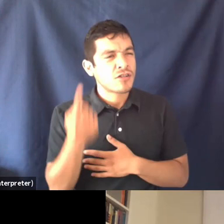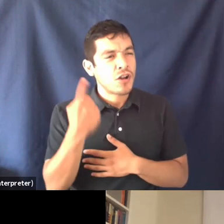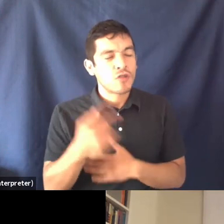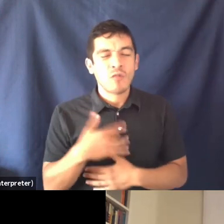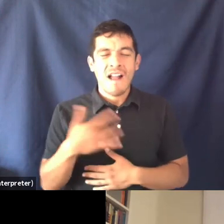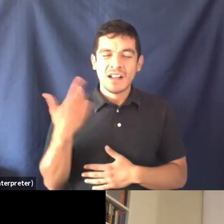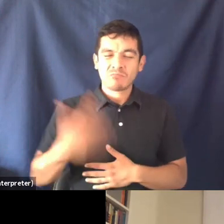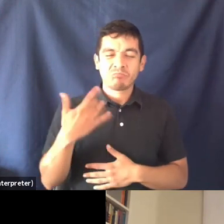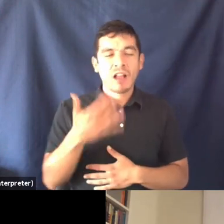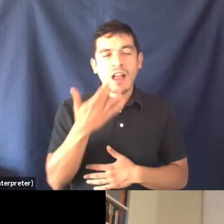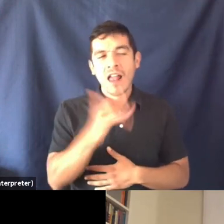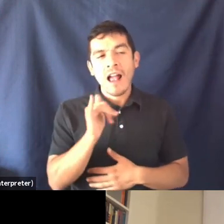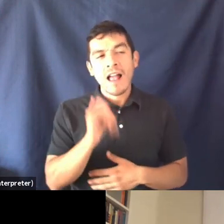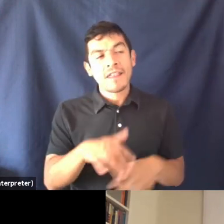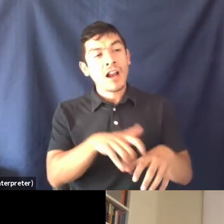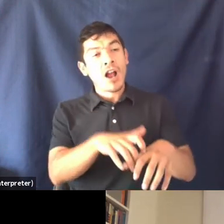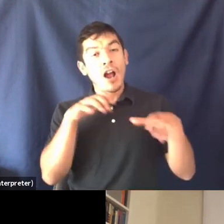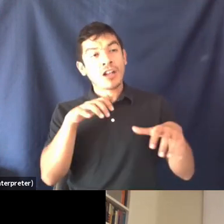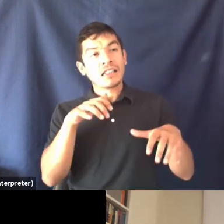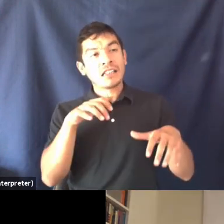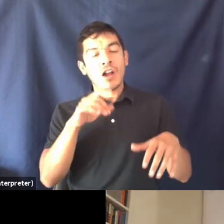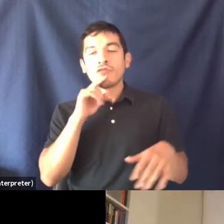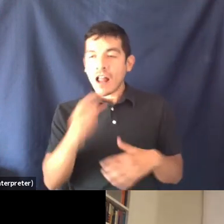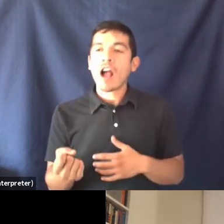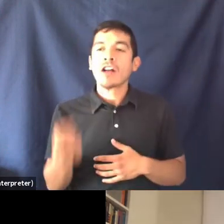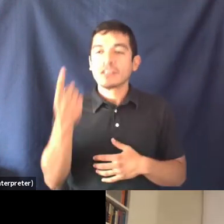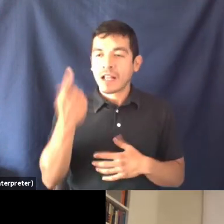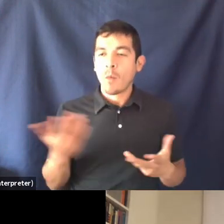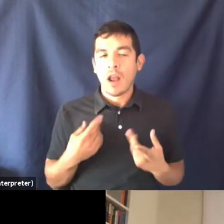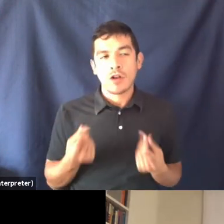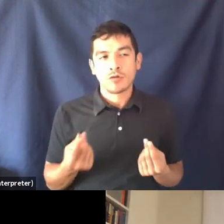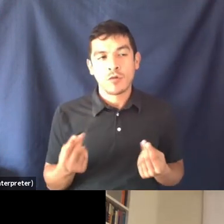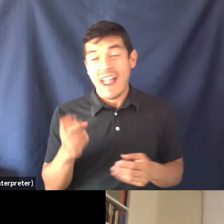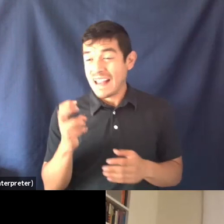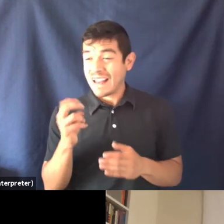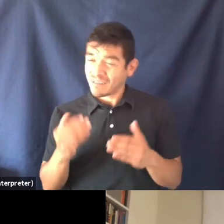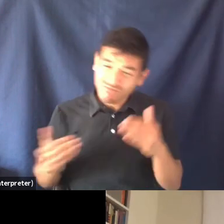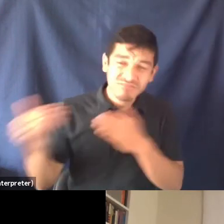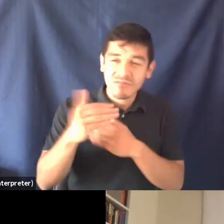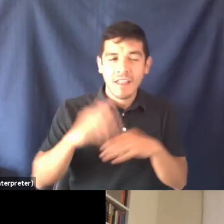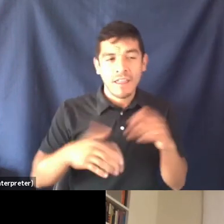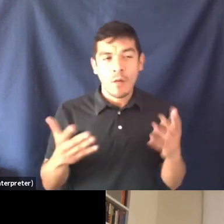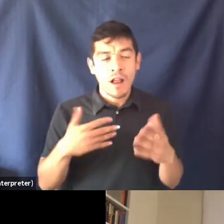are getting what I kind of set out to do and even beyond what I expected. And so it's been really nice